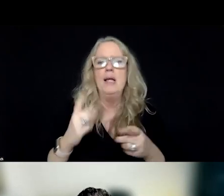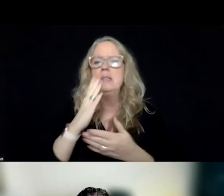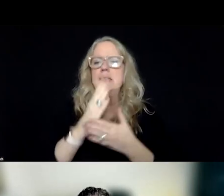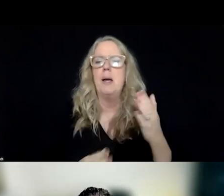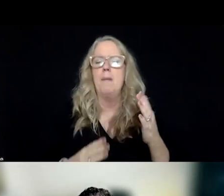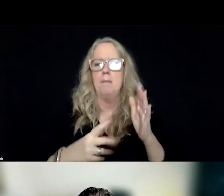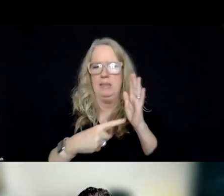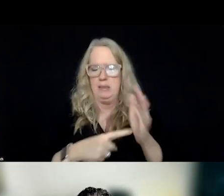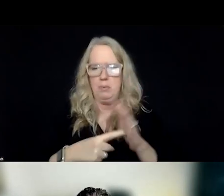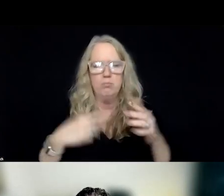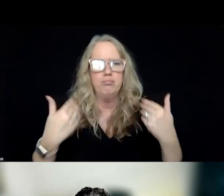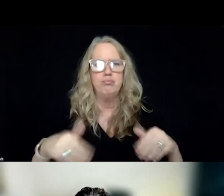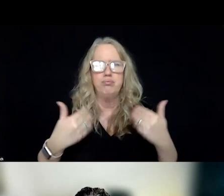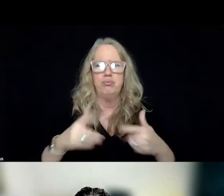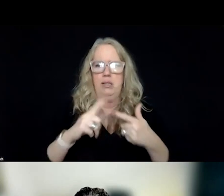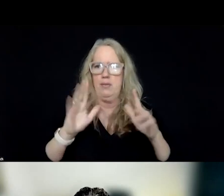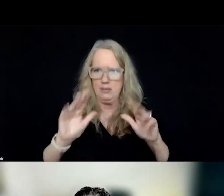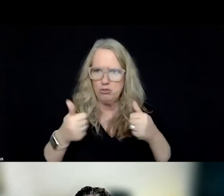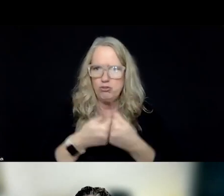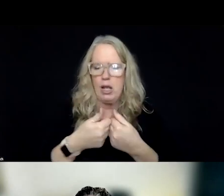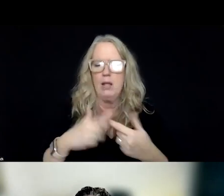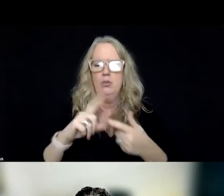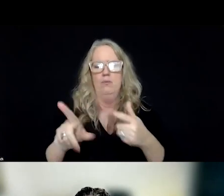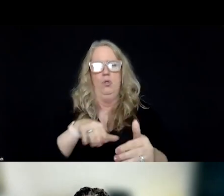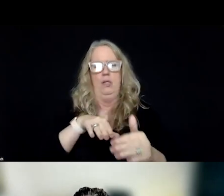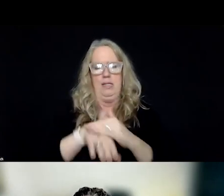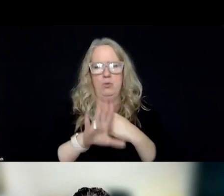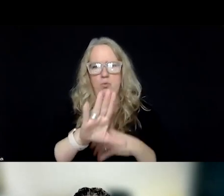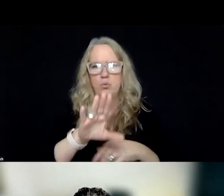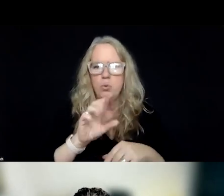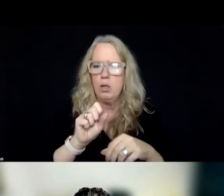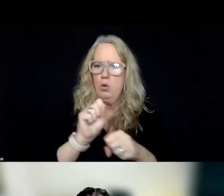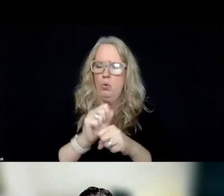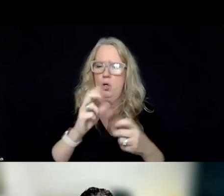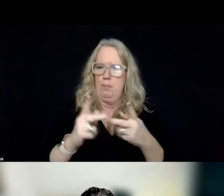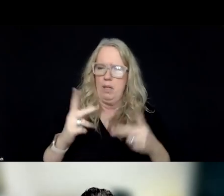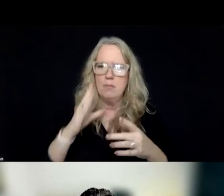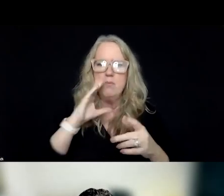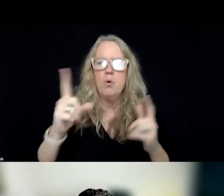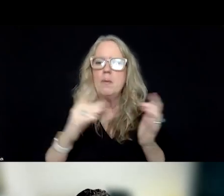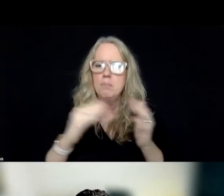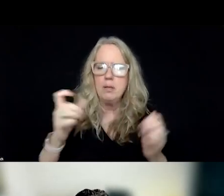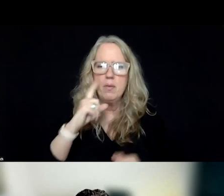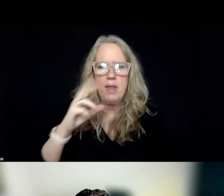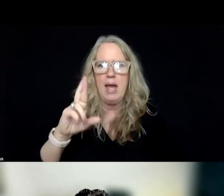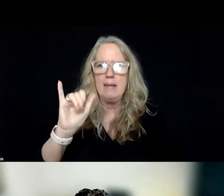OF THE CHALLENGES THAT PEERS FACE COMING BACK FOR THE WORK FORCE WITH A CRIMINAL JUSTICE BACKGROUND.